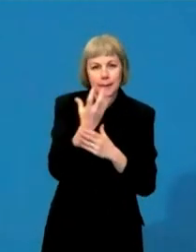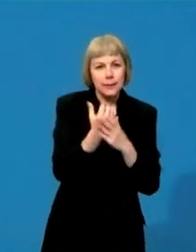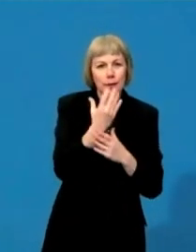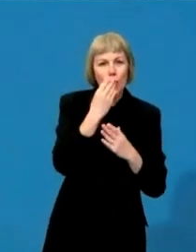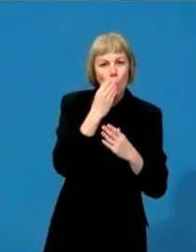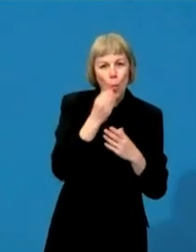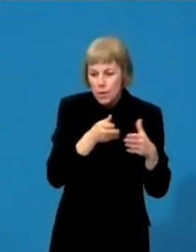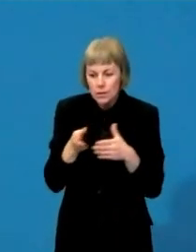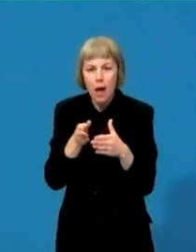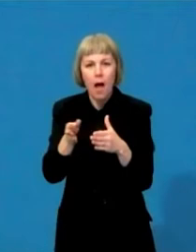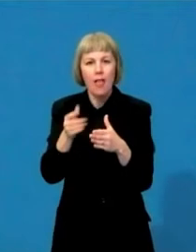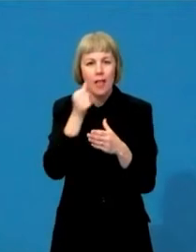The dirt, you know.